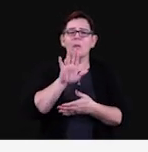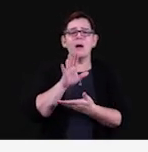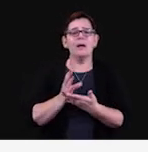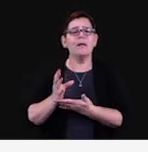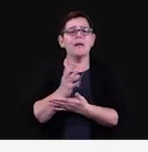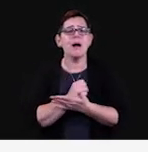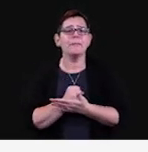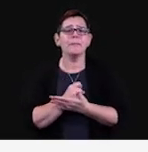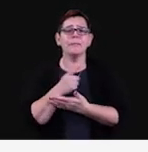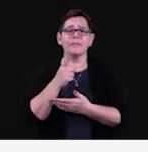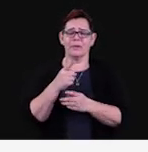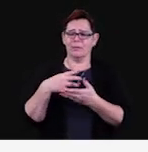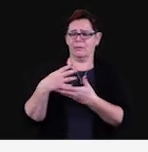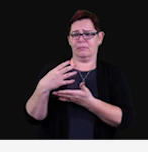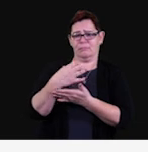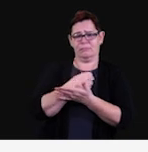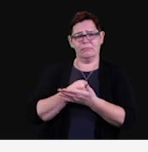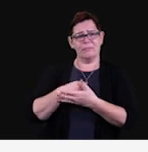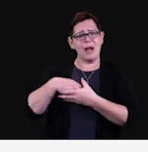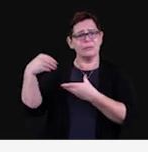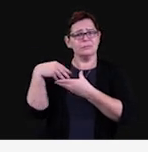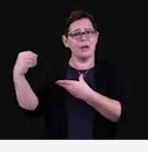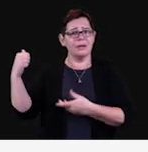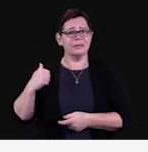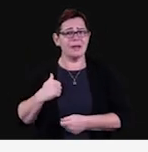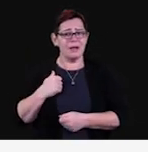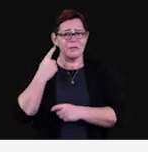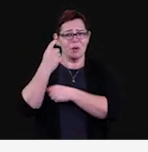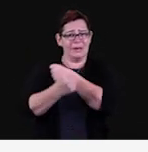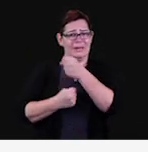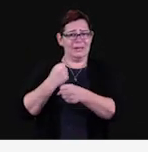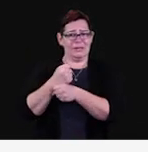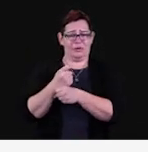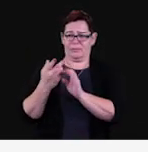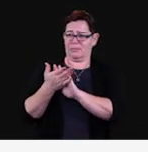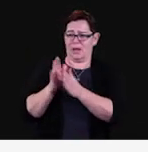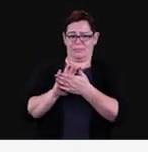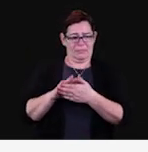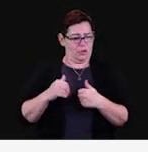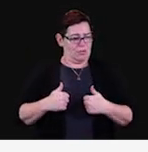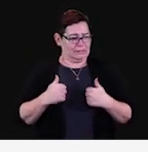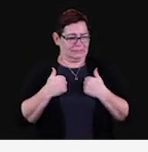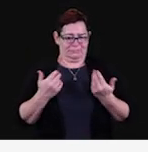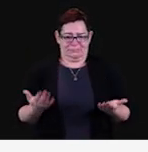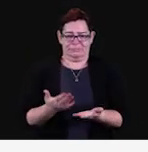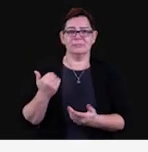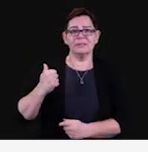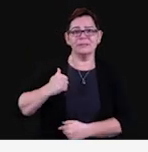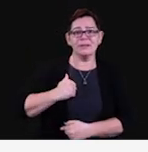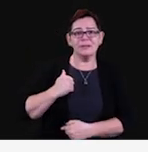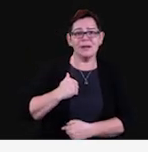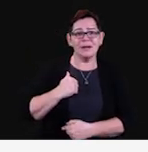a resident of Canada and from the year before, or two years before, depending